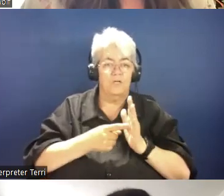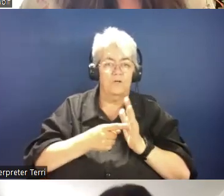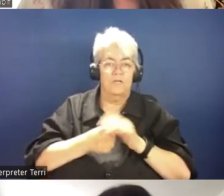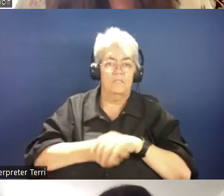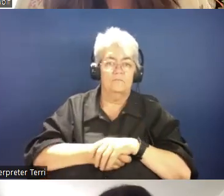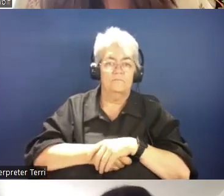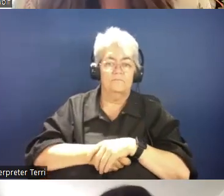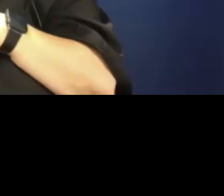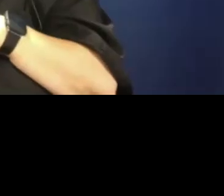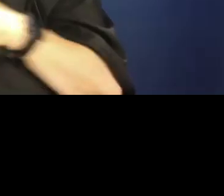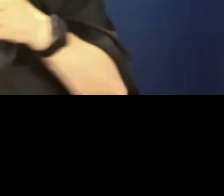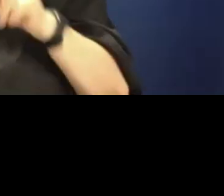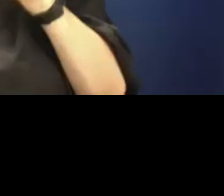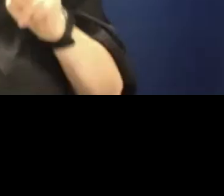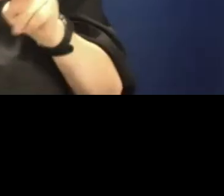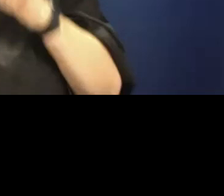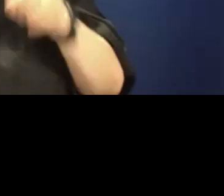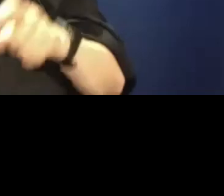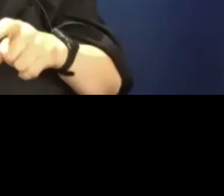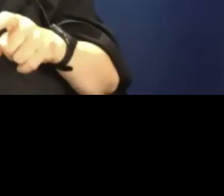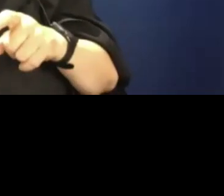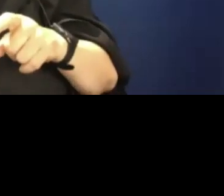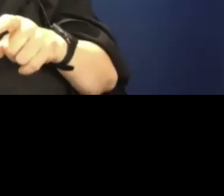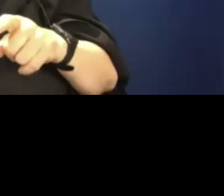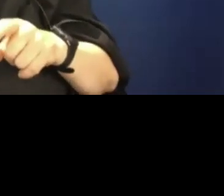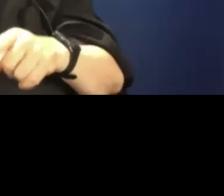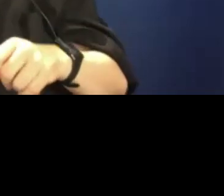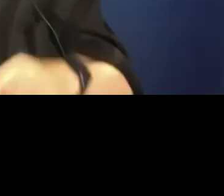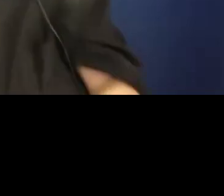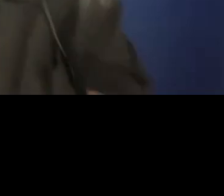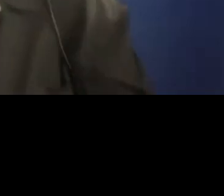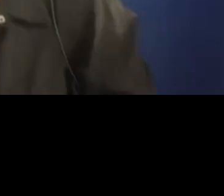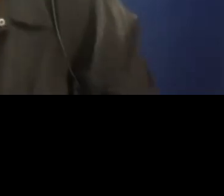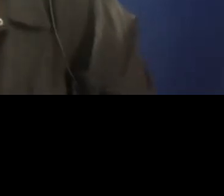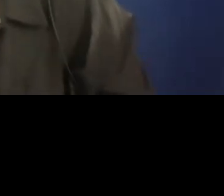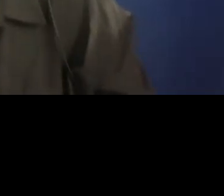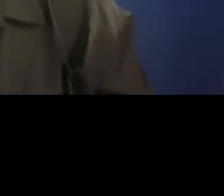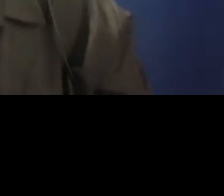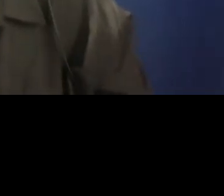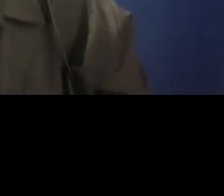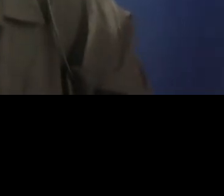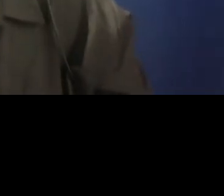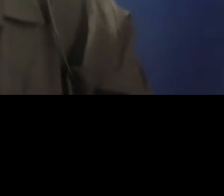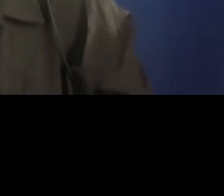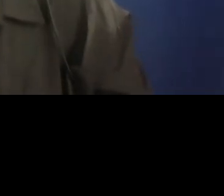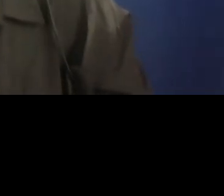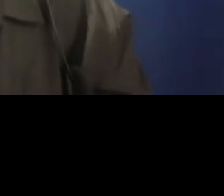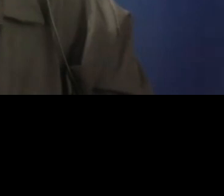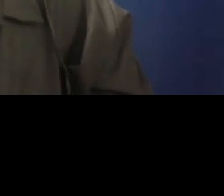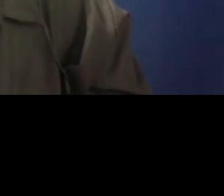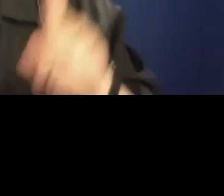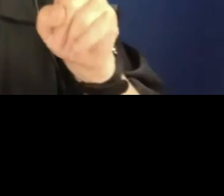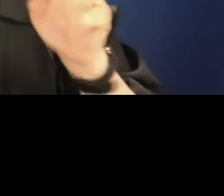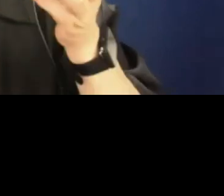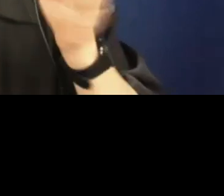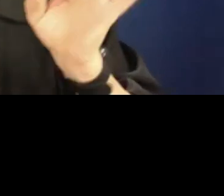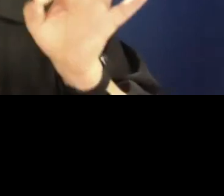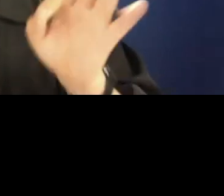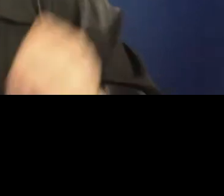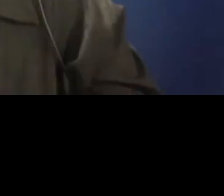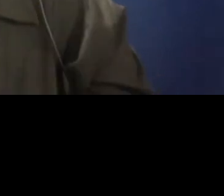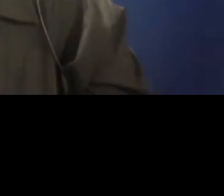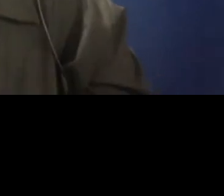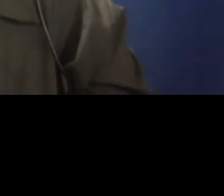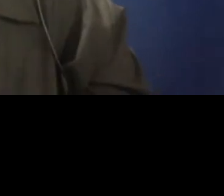just look at the question. So, 169 is one of the gun bills and I just